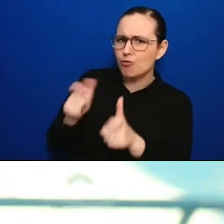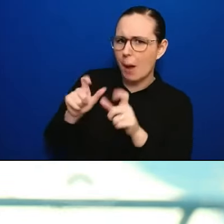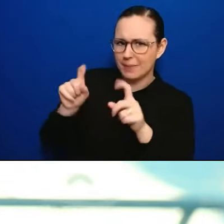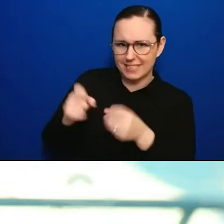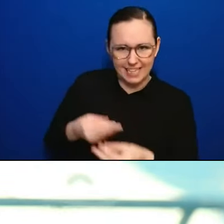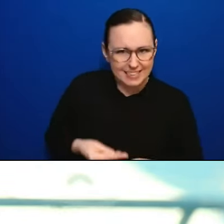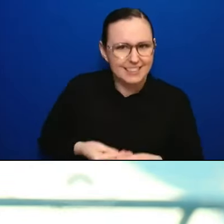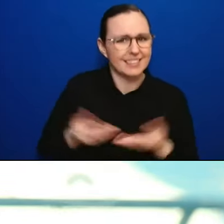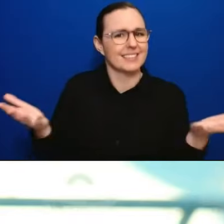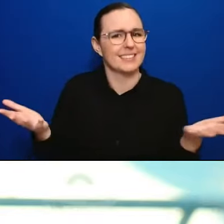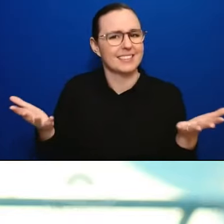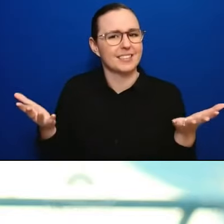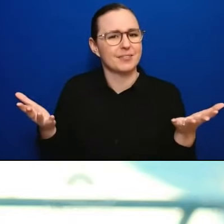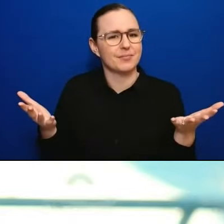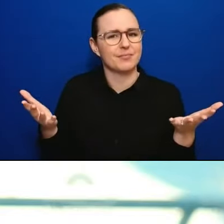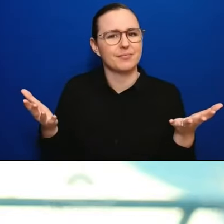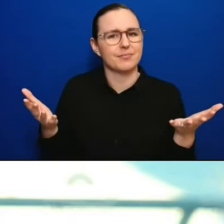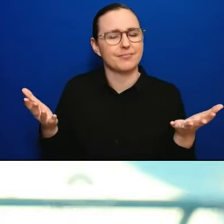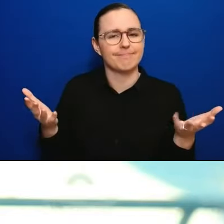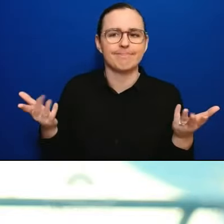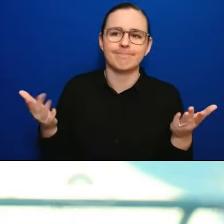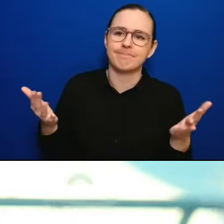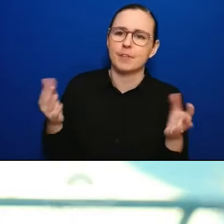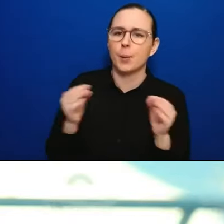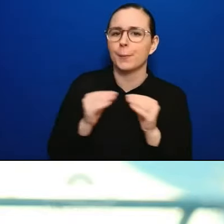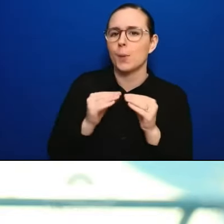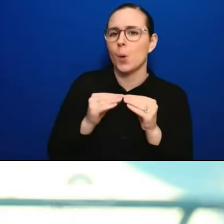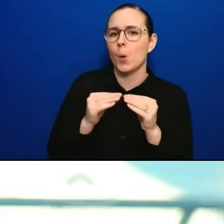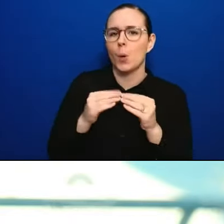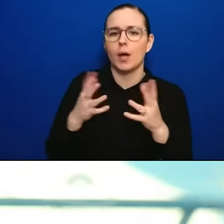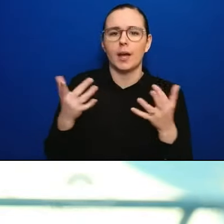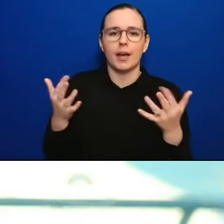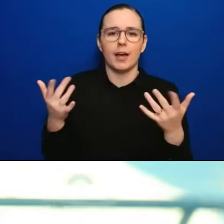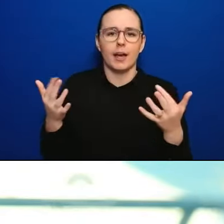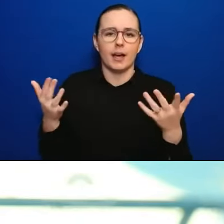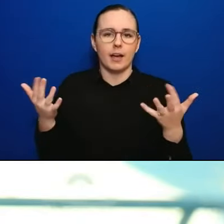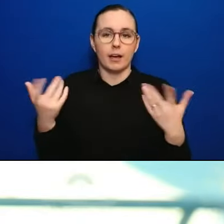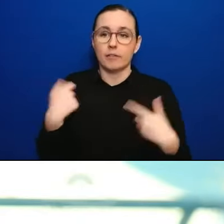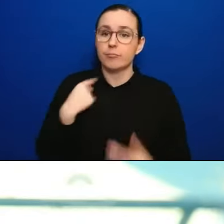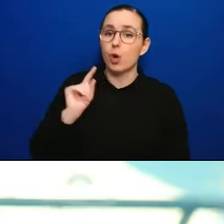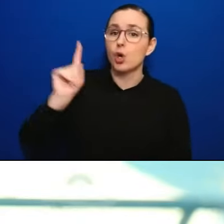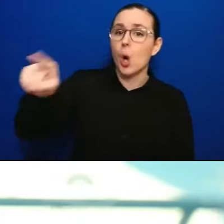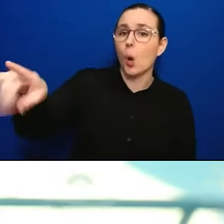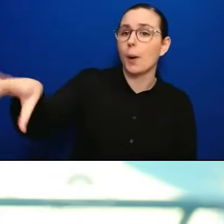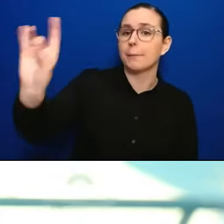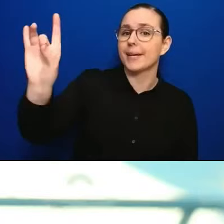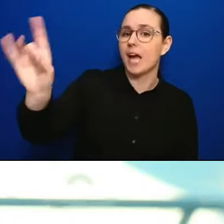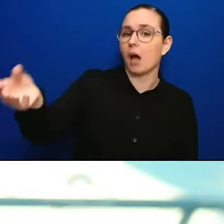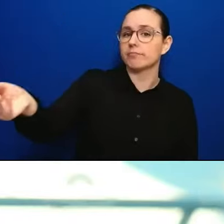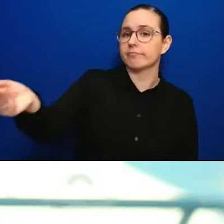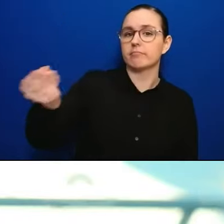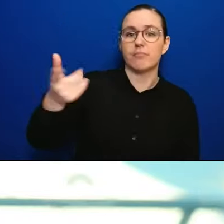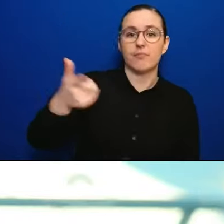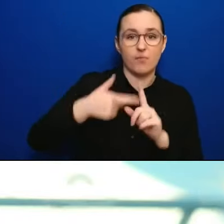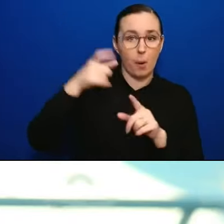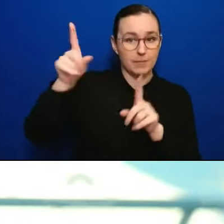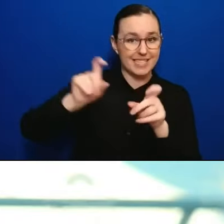But is there a plan to distribute those rapid tests